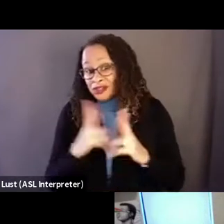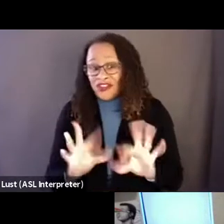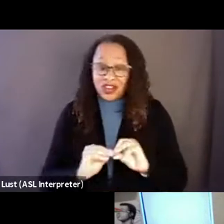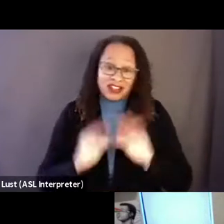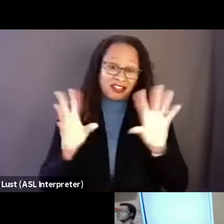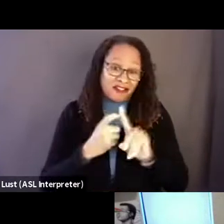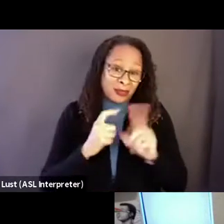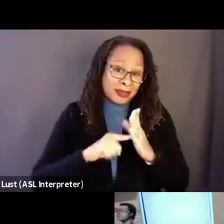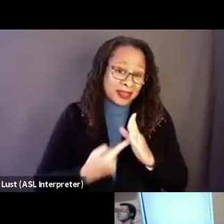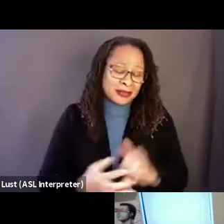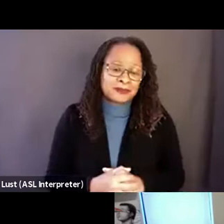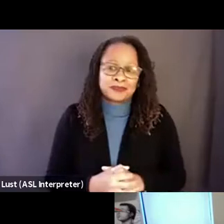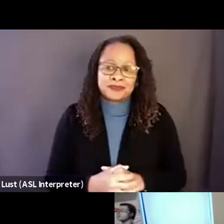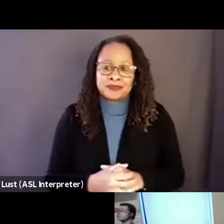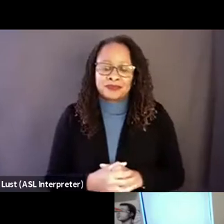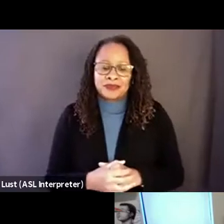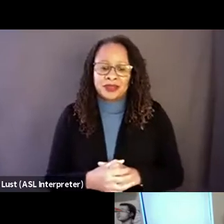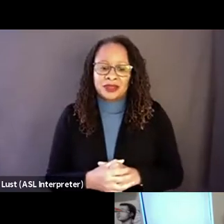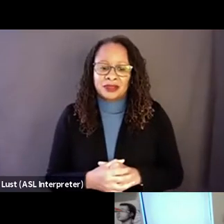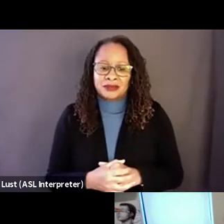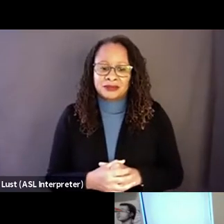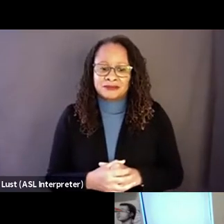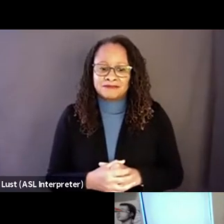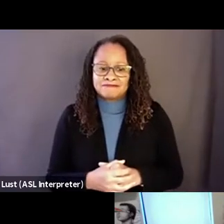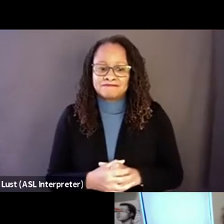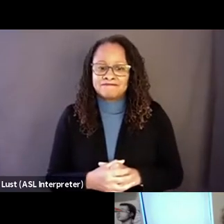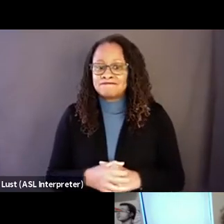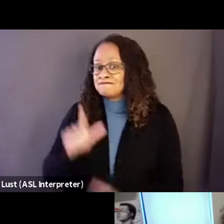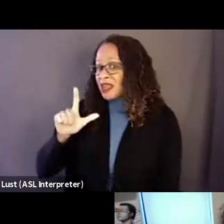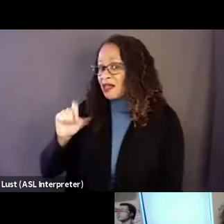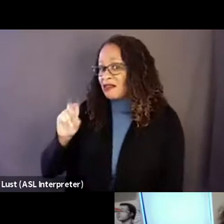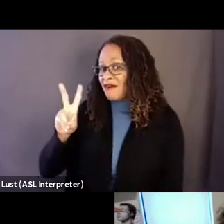was that love was such a big dynamic in this space.